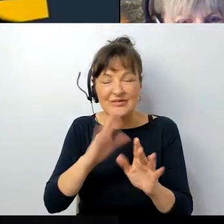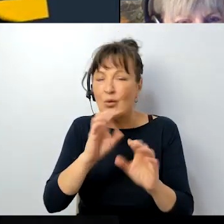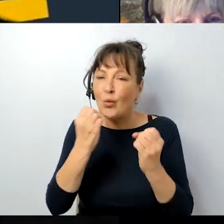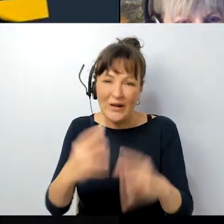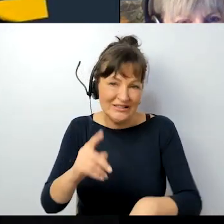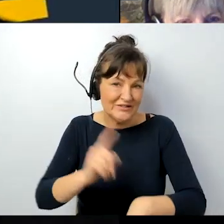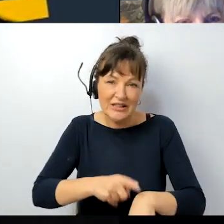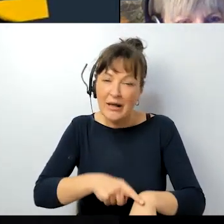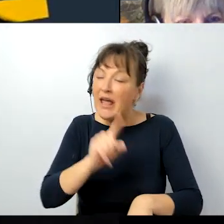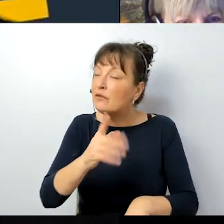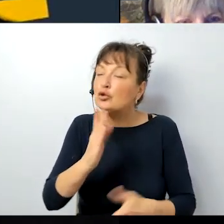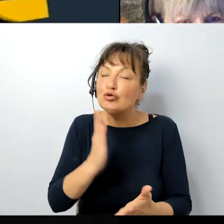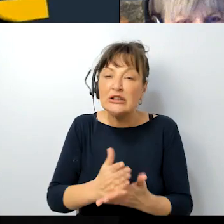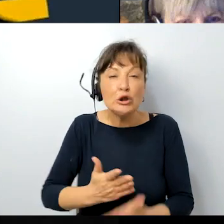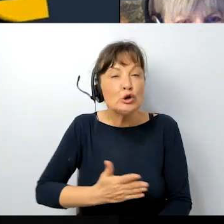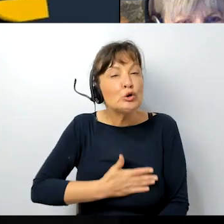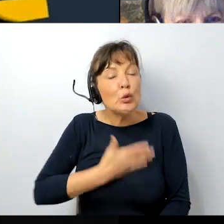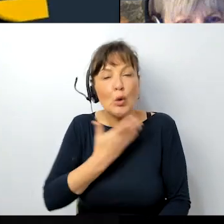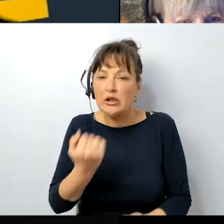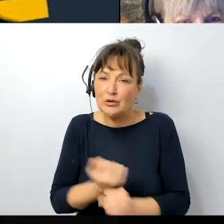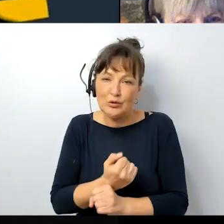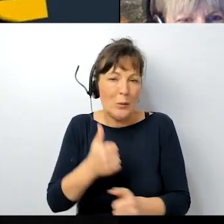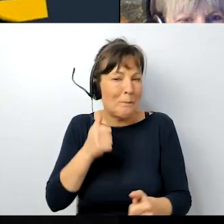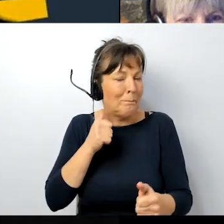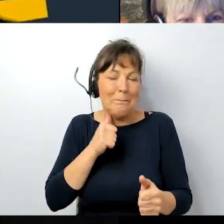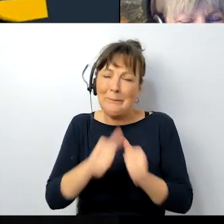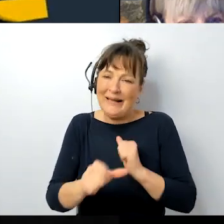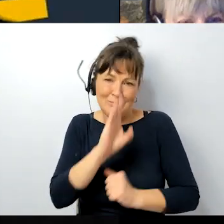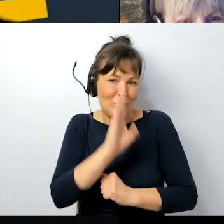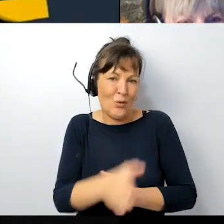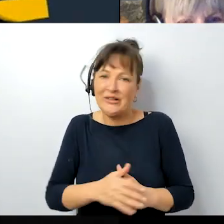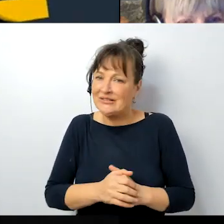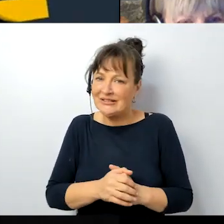If you really don't want to do it that's going to come through and it's it's a waste of your